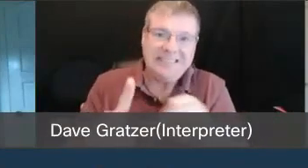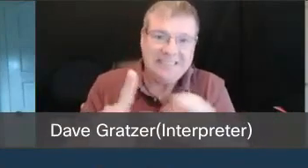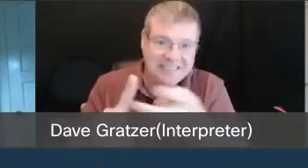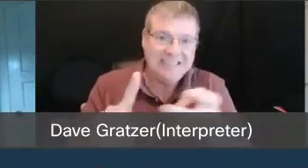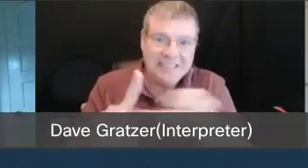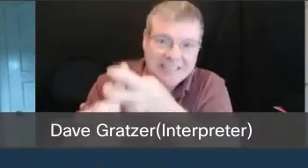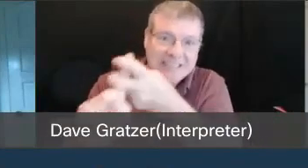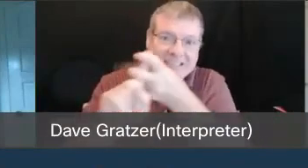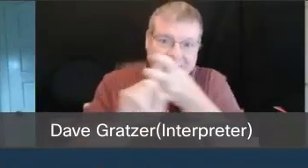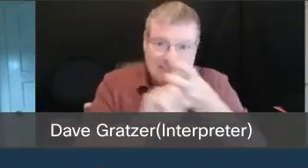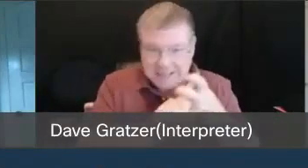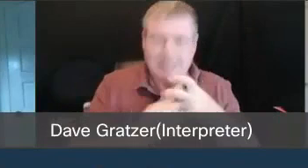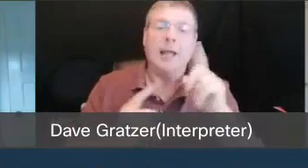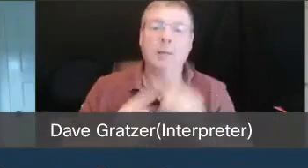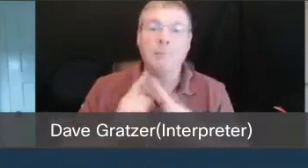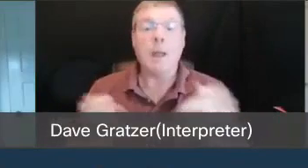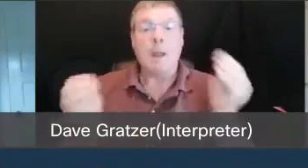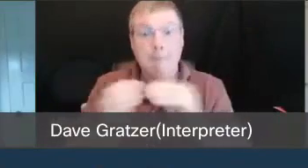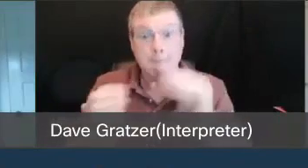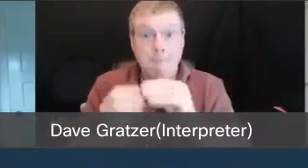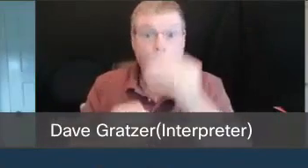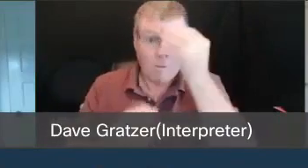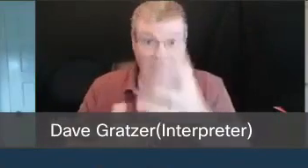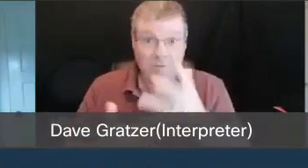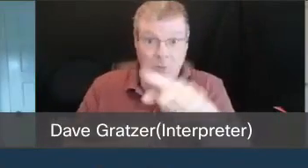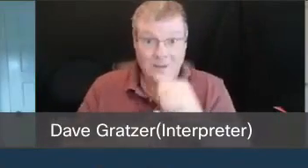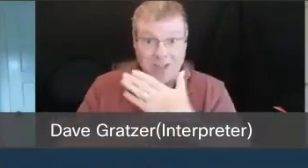but the more jobs that you can pull out of them the better.